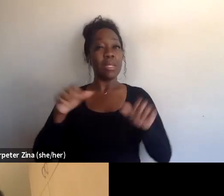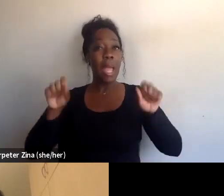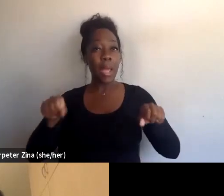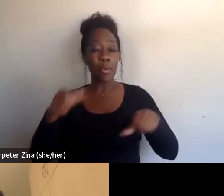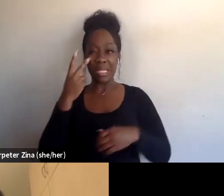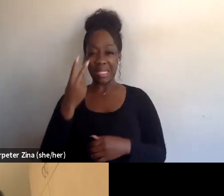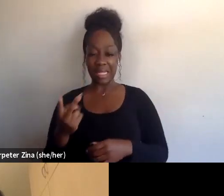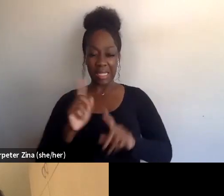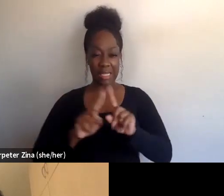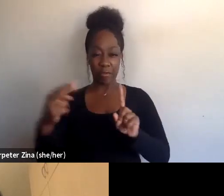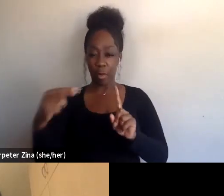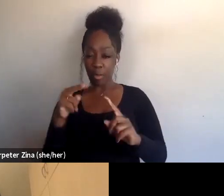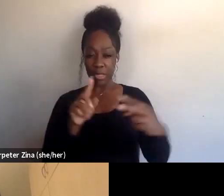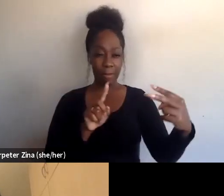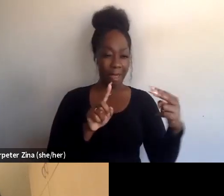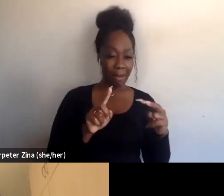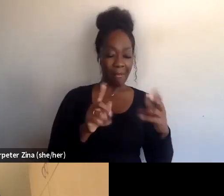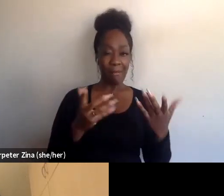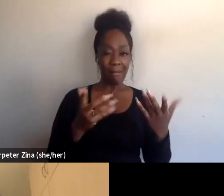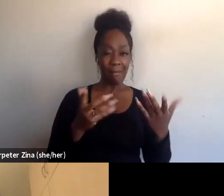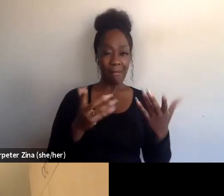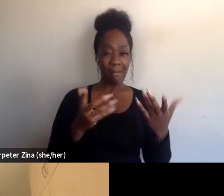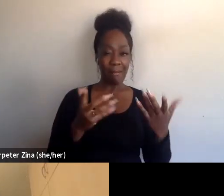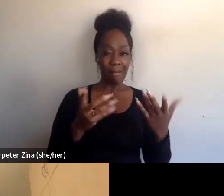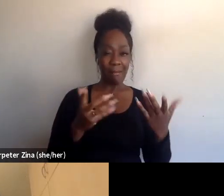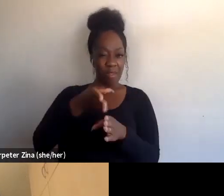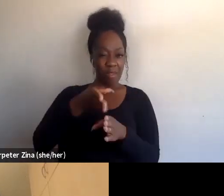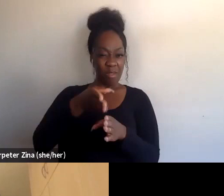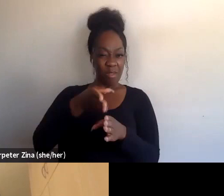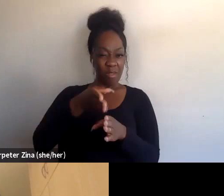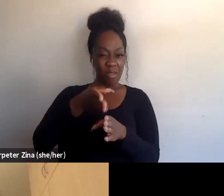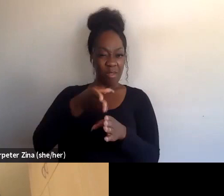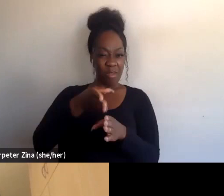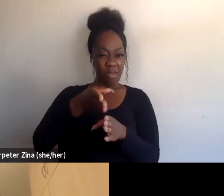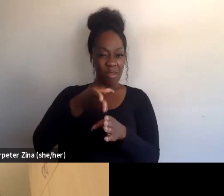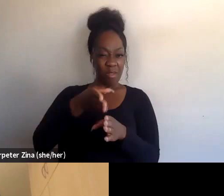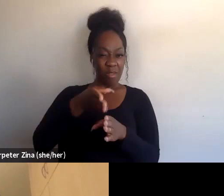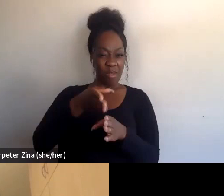of what the industry for myself could be. So already from high school I already knew